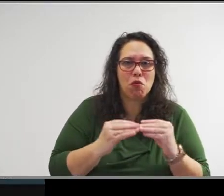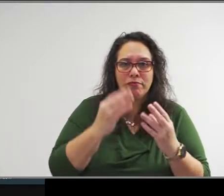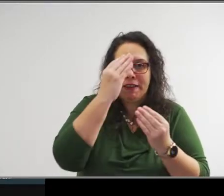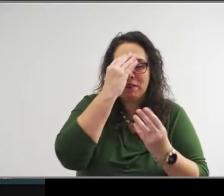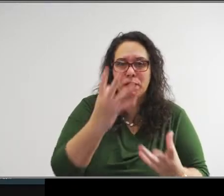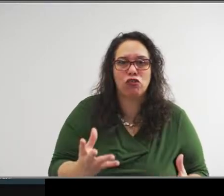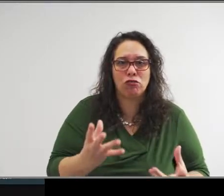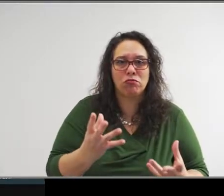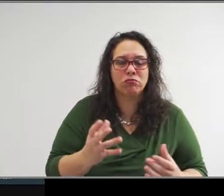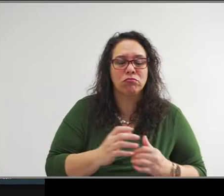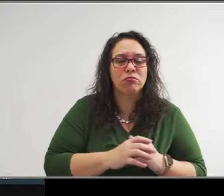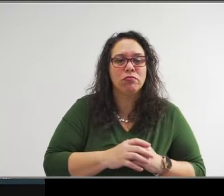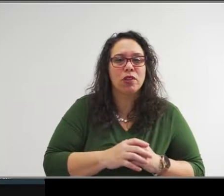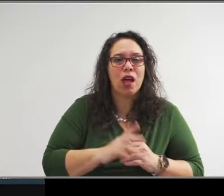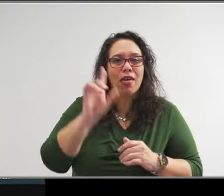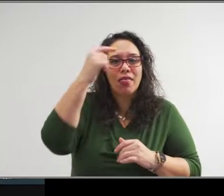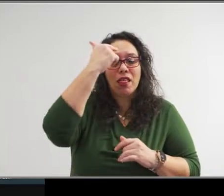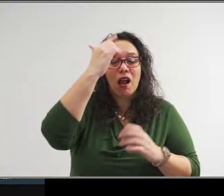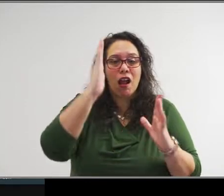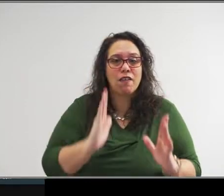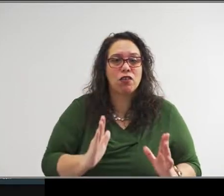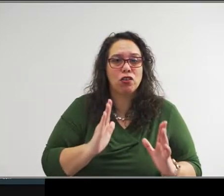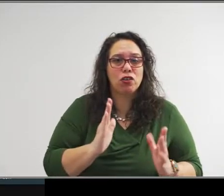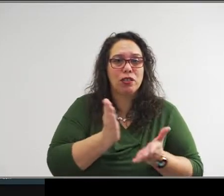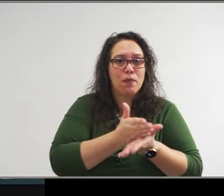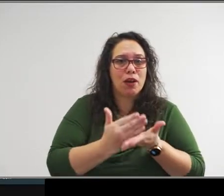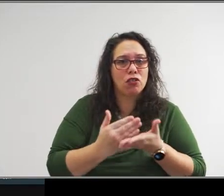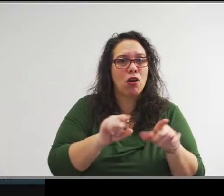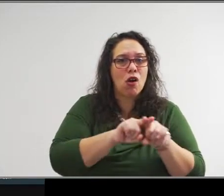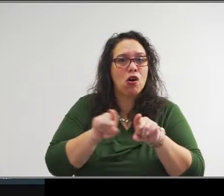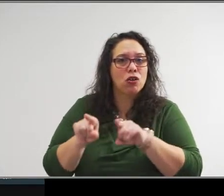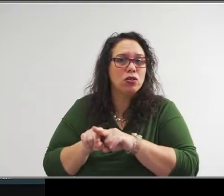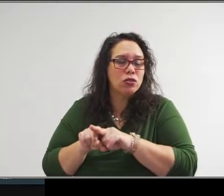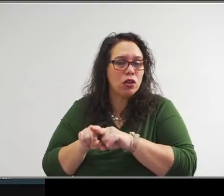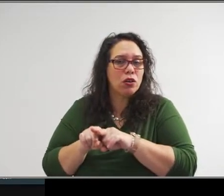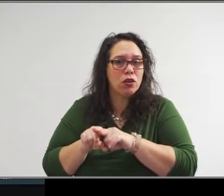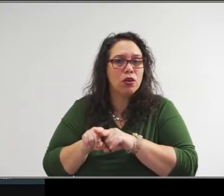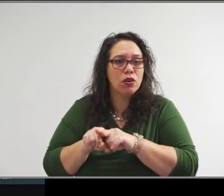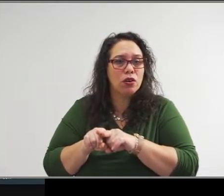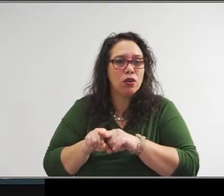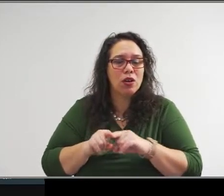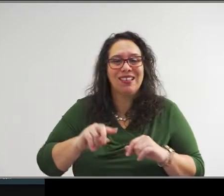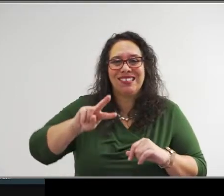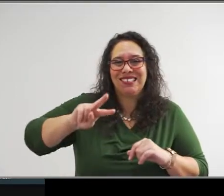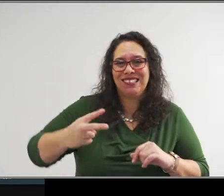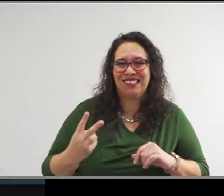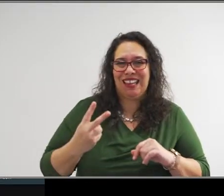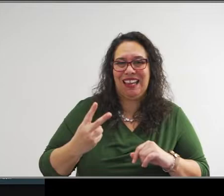The governor's budget also referenced the second tranche of federal funding